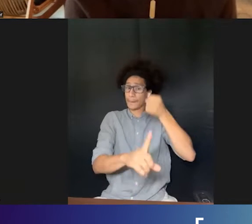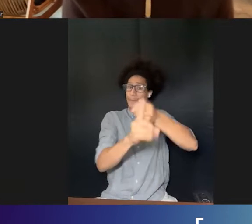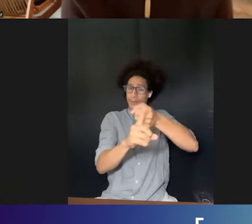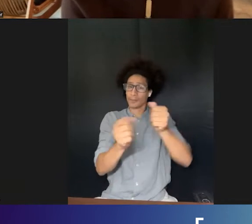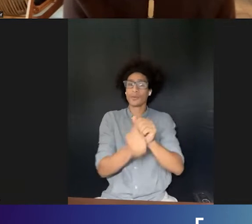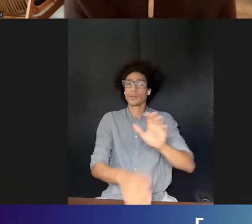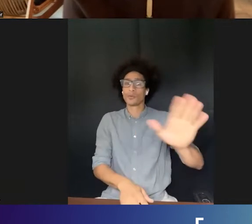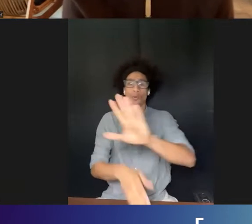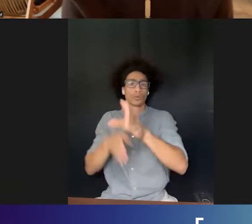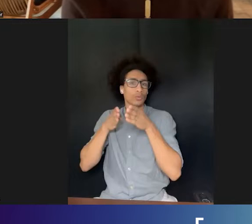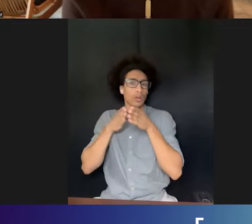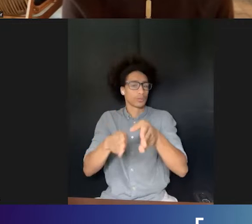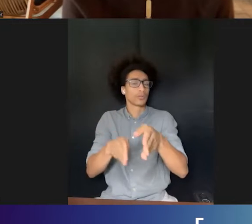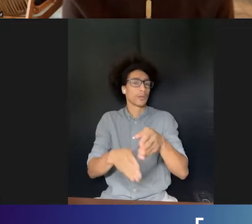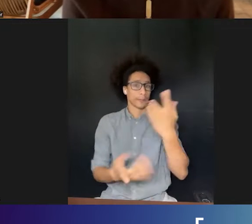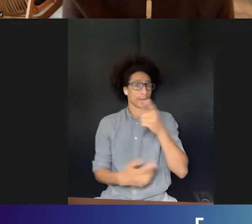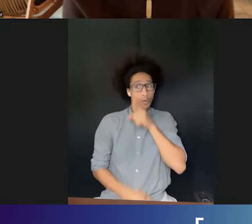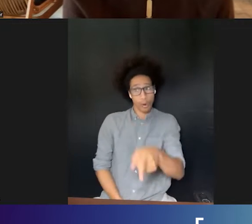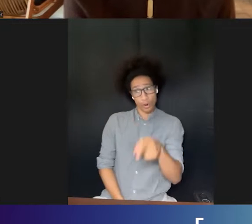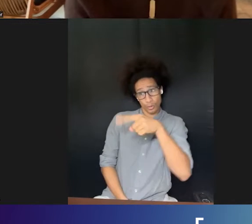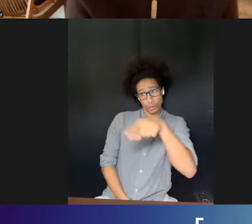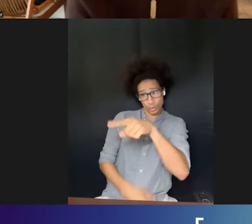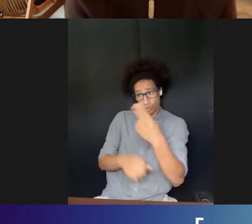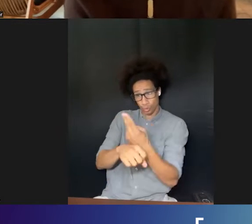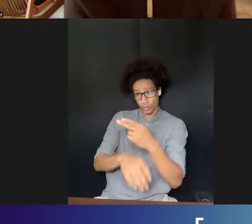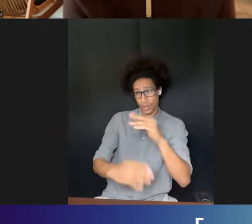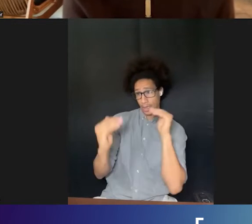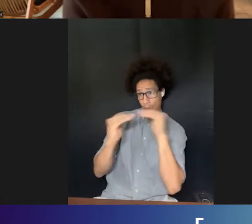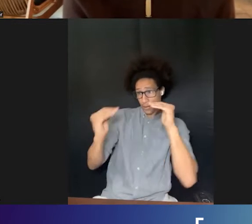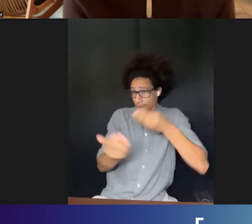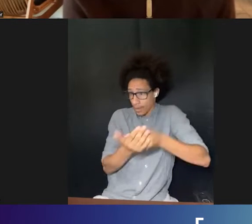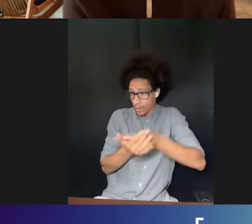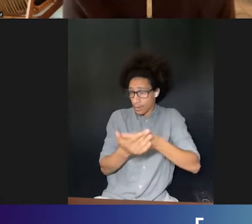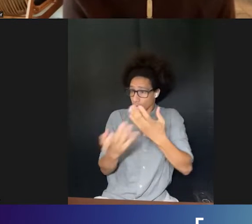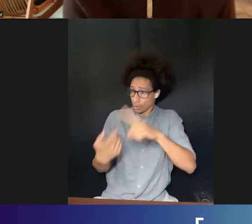are you taking equity finance for your project? Do you want to then be beholden to, you know, pressures